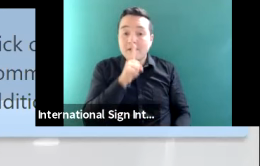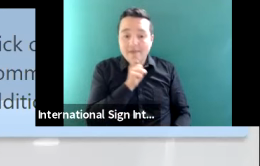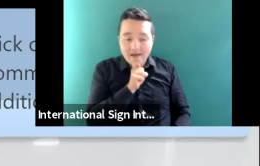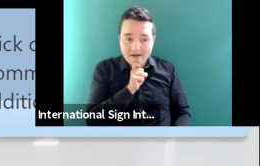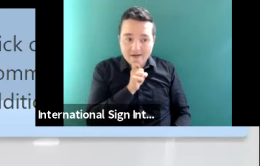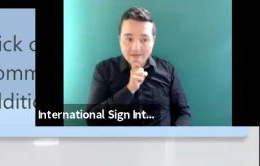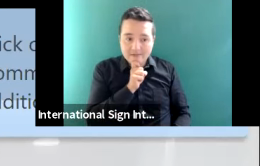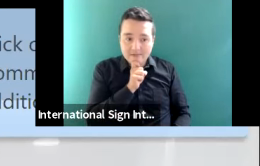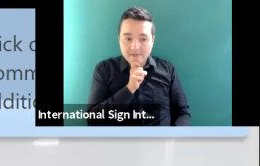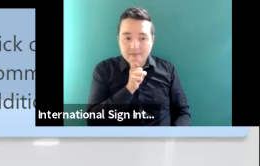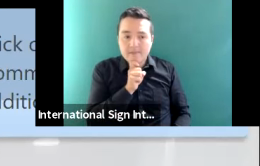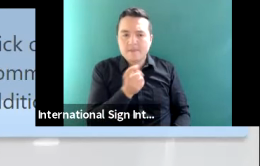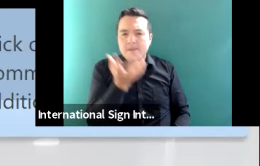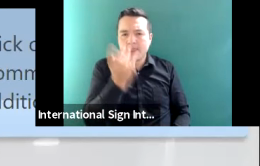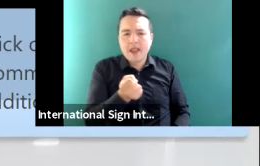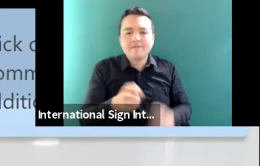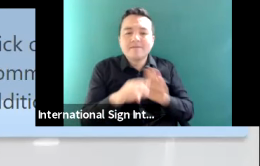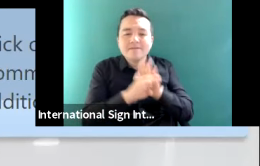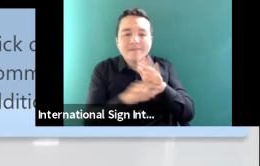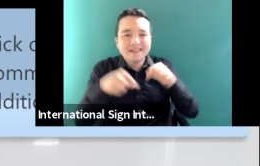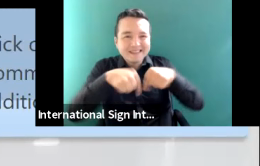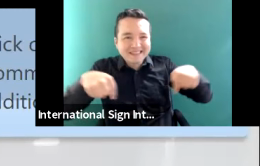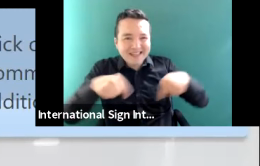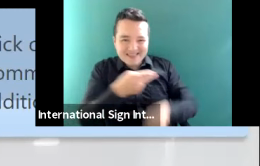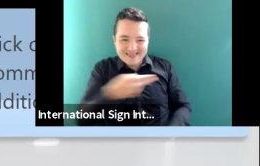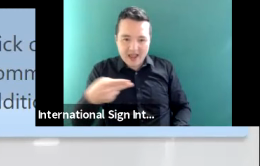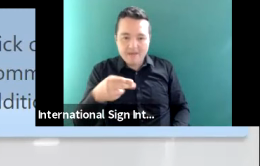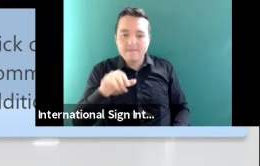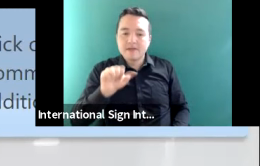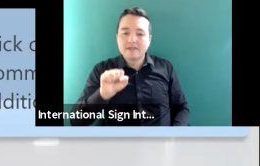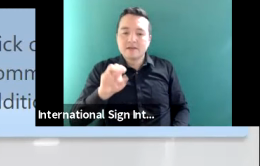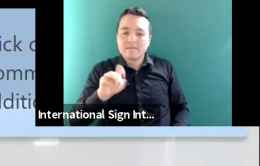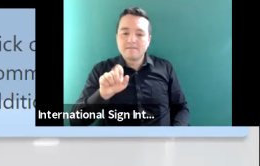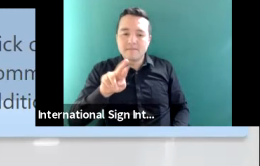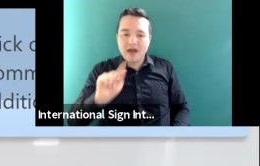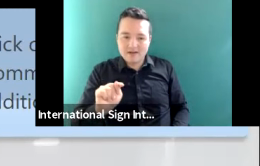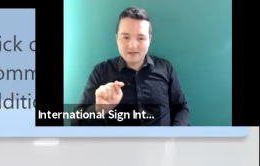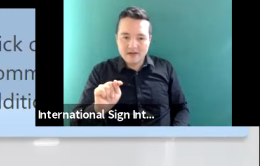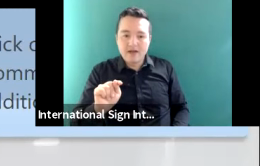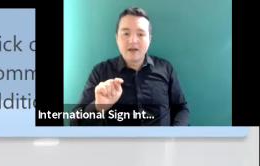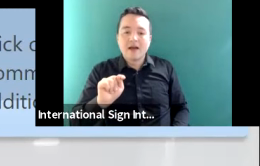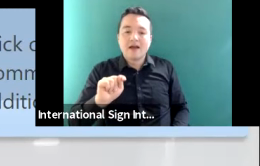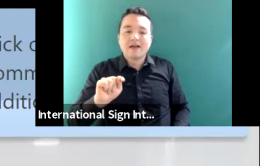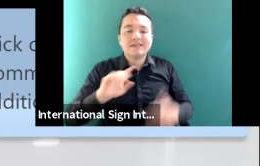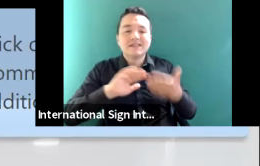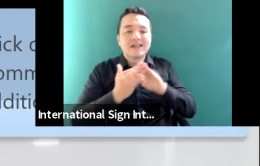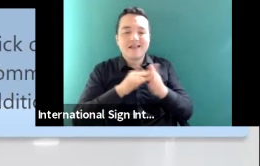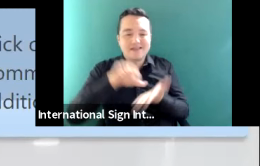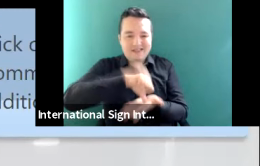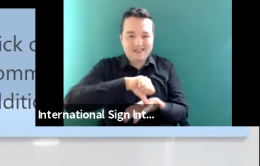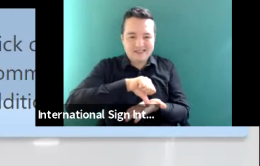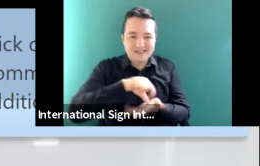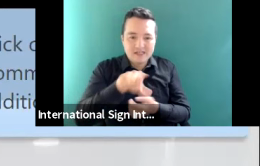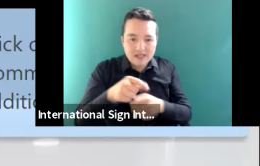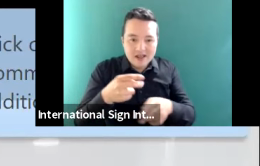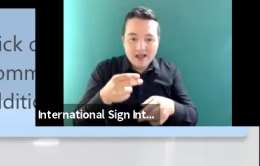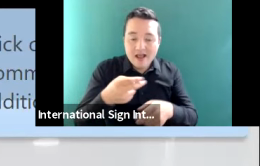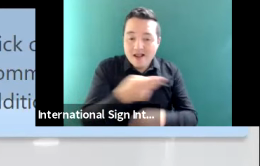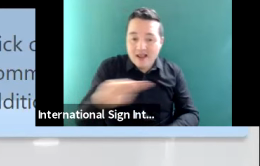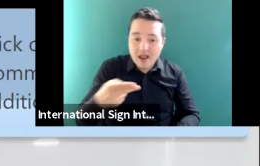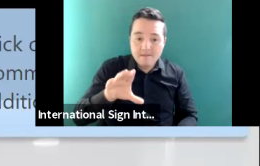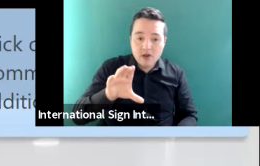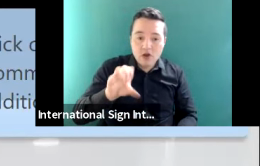This is the number from last year and today there is new people trained under this program.